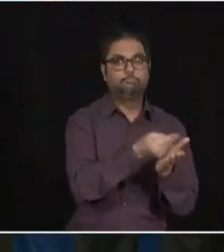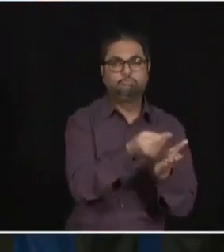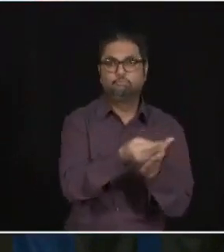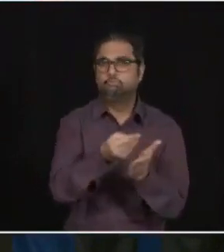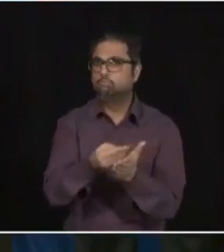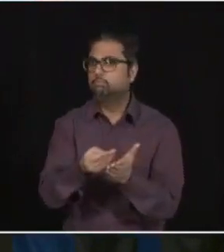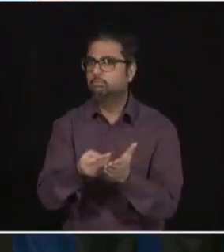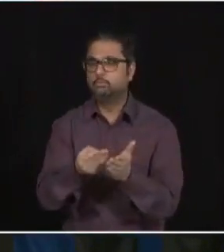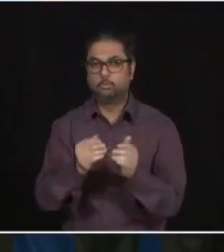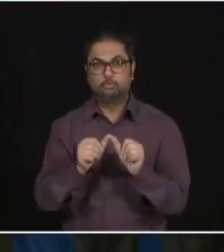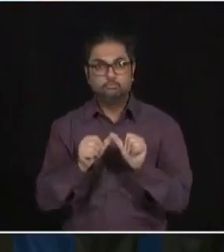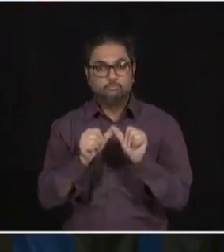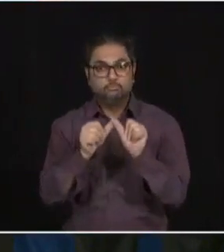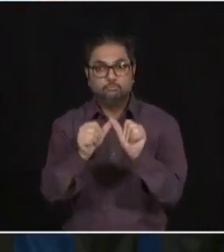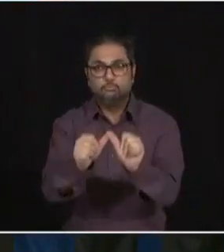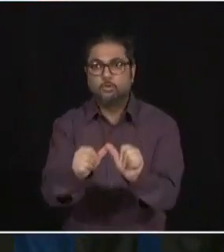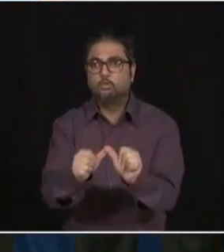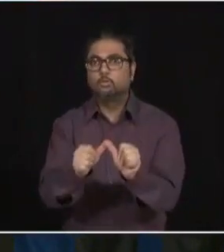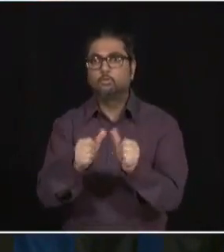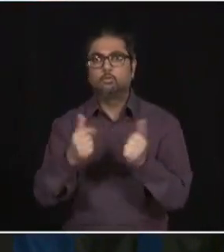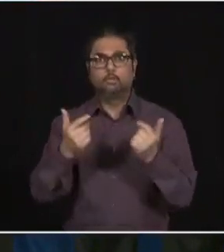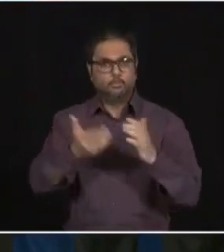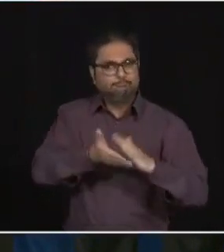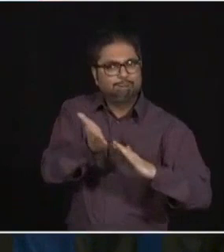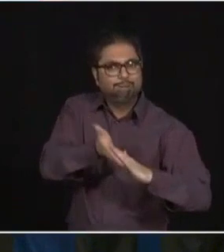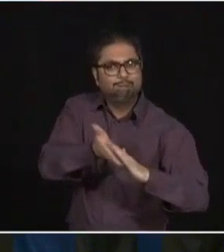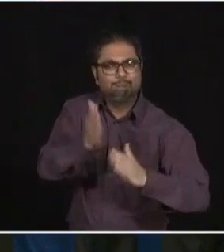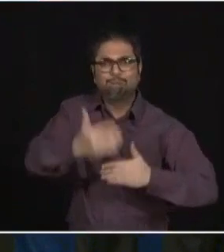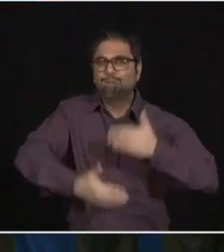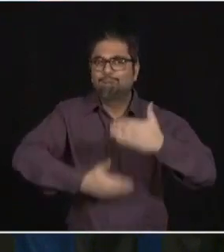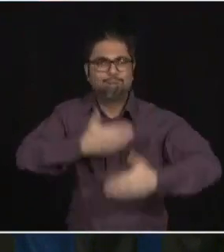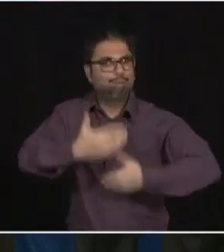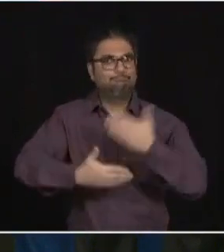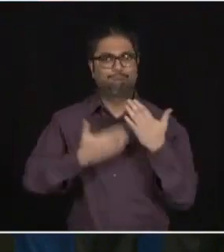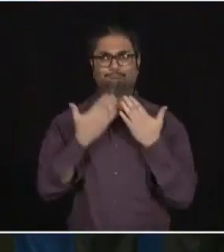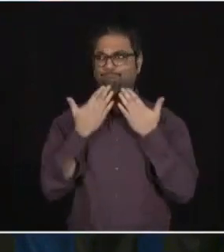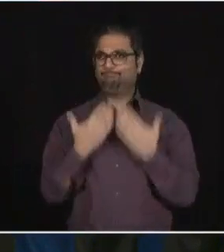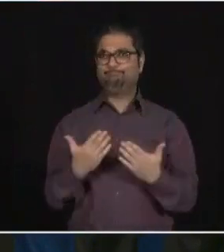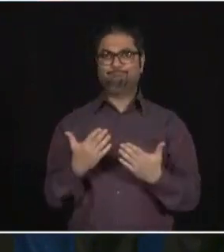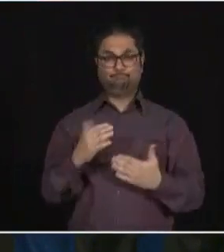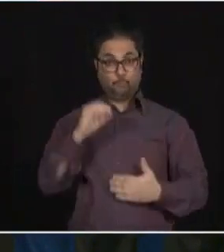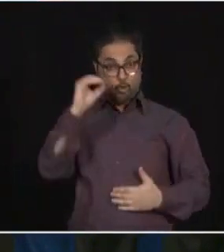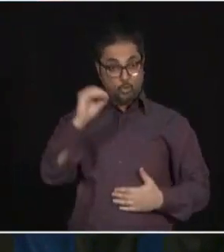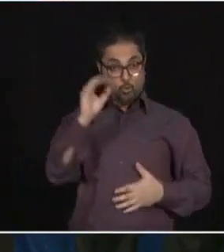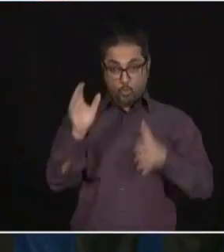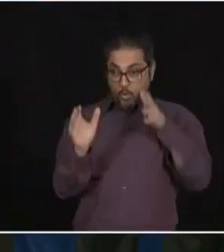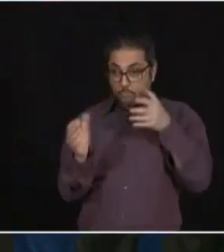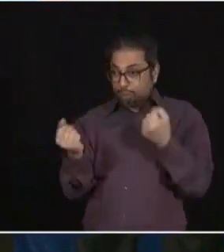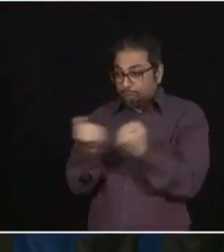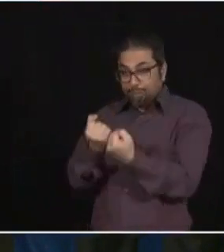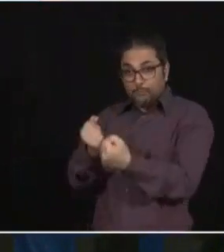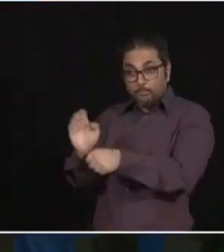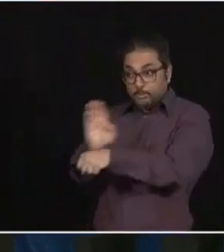Is Ontario planning to do anything to address the challenges for these businesses after they reopen and do you foresee